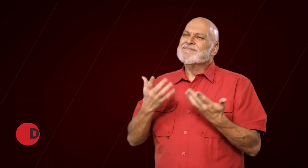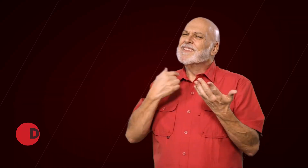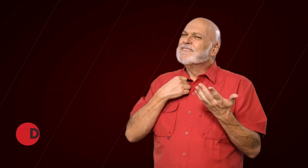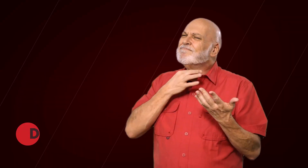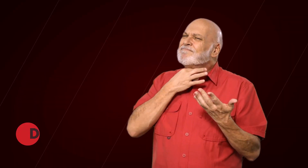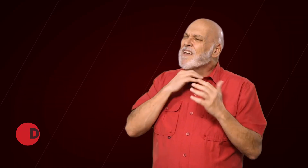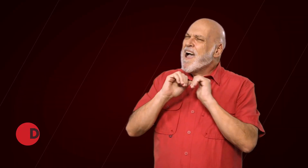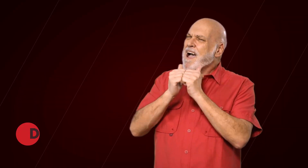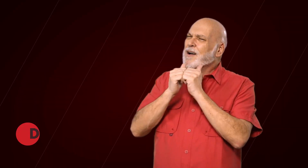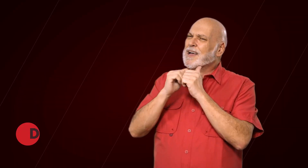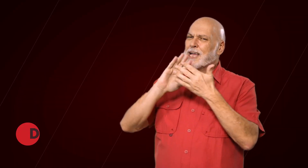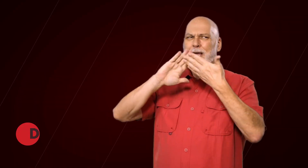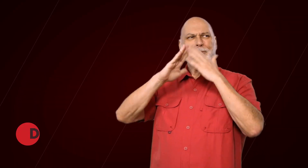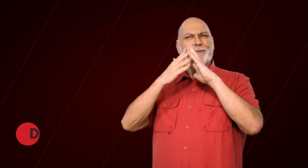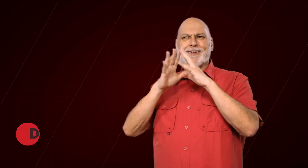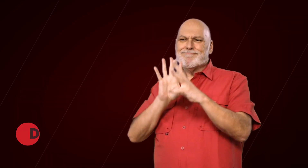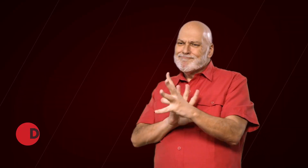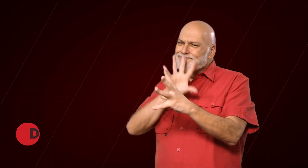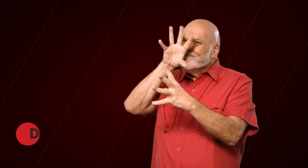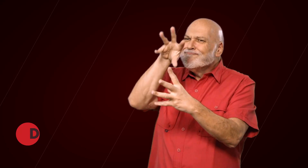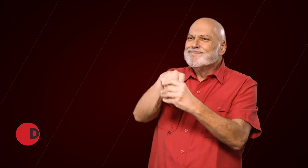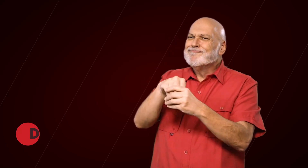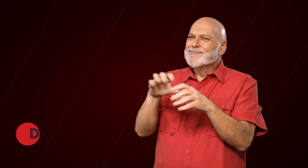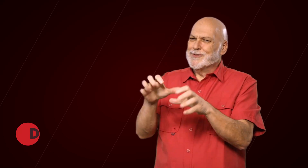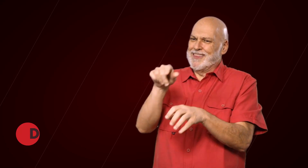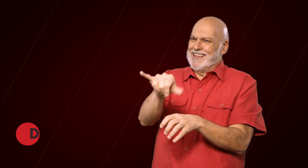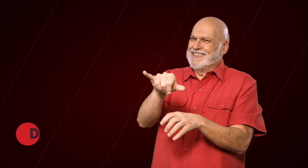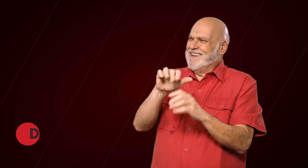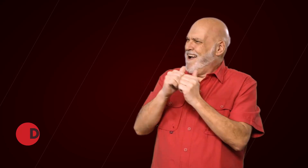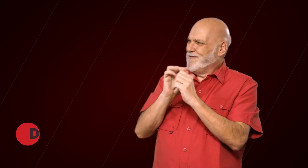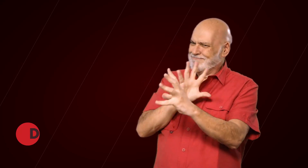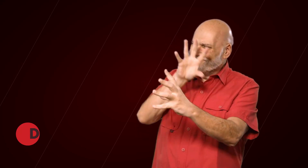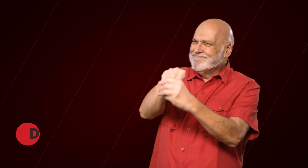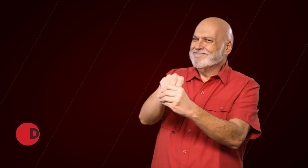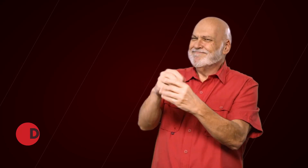[Anselmo]: How would the community do this?